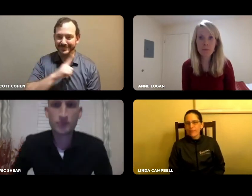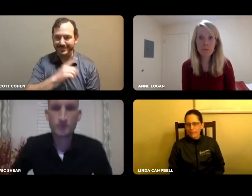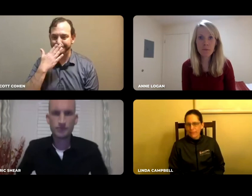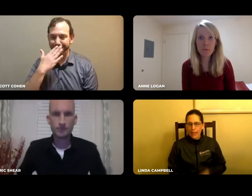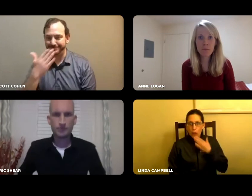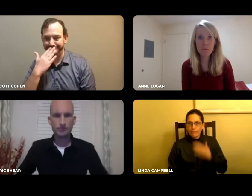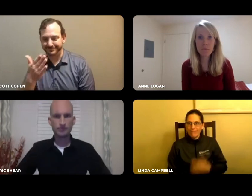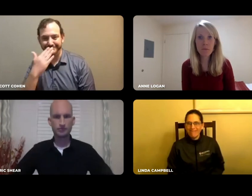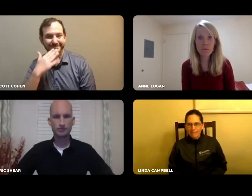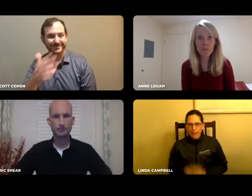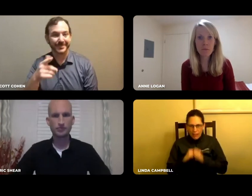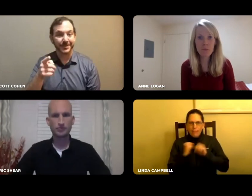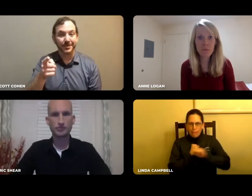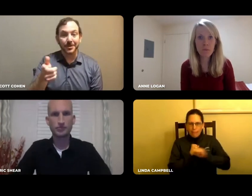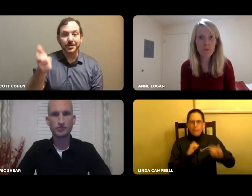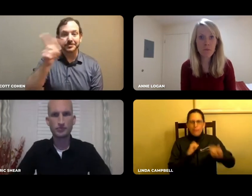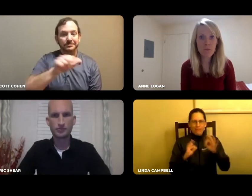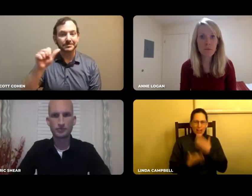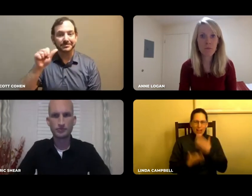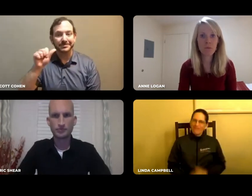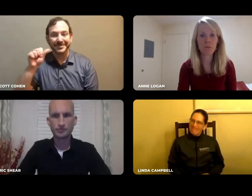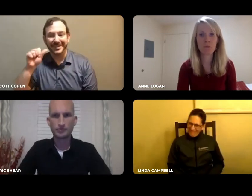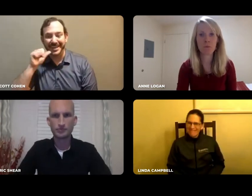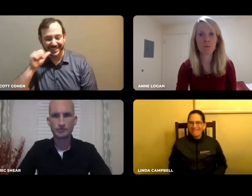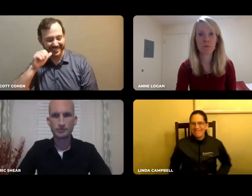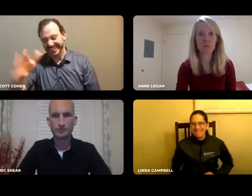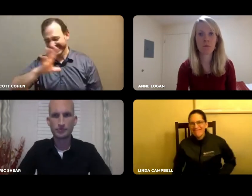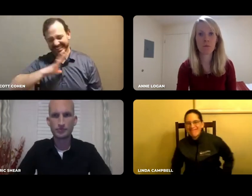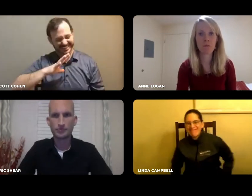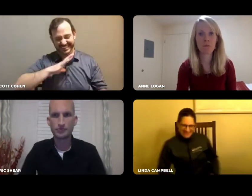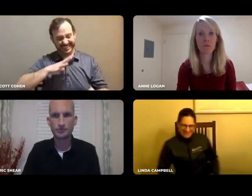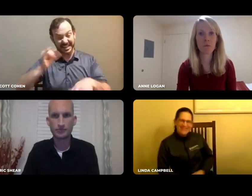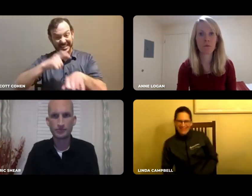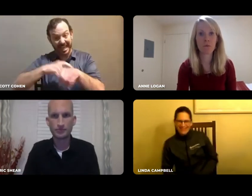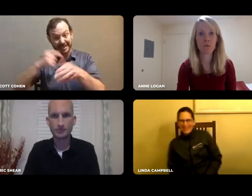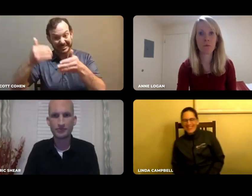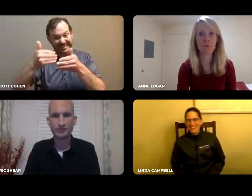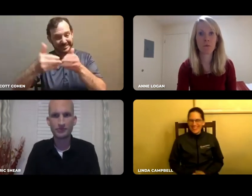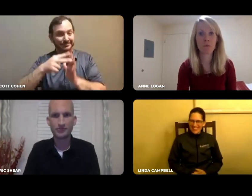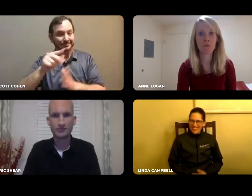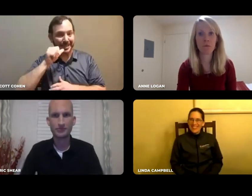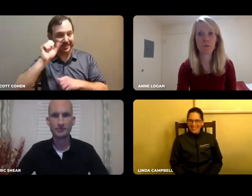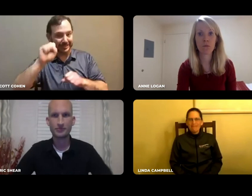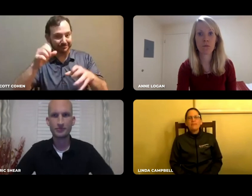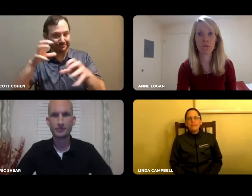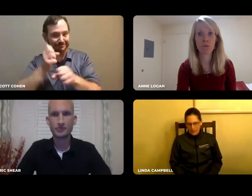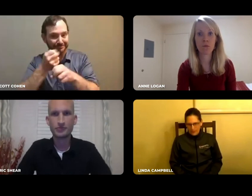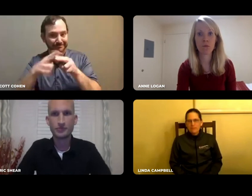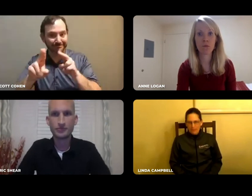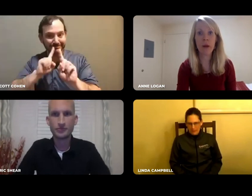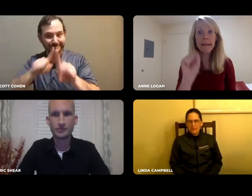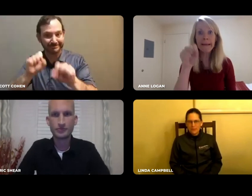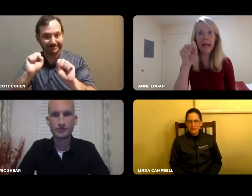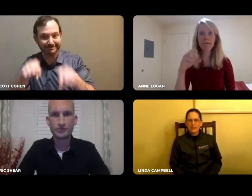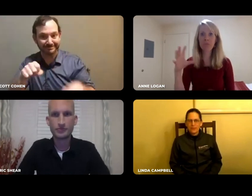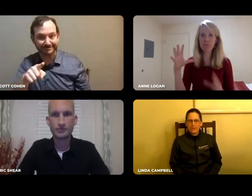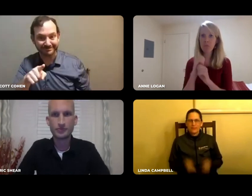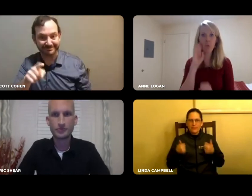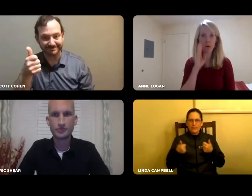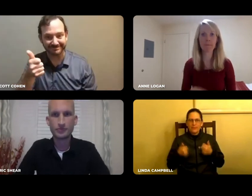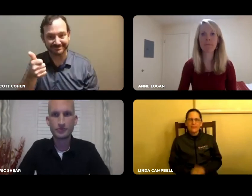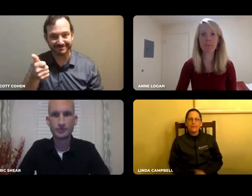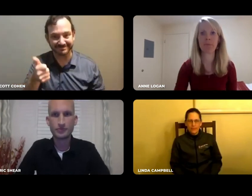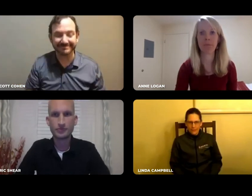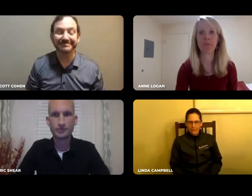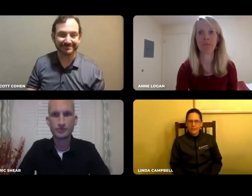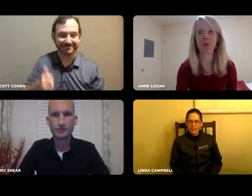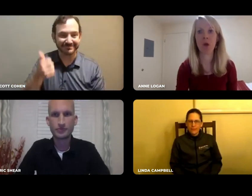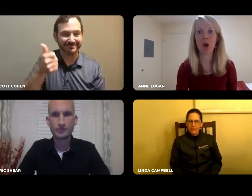Don't worry about going long but We'll have to keep our answers short